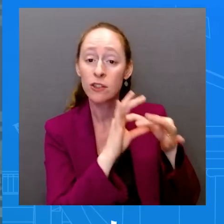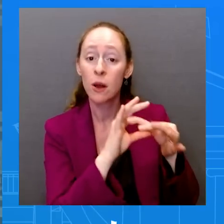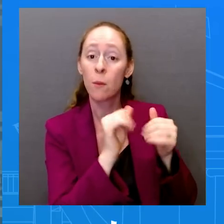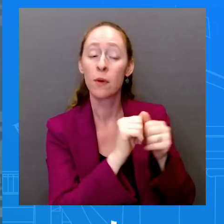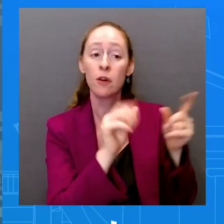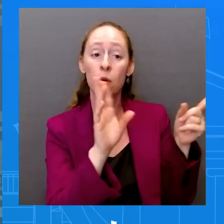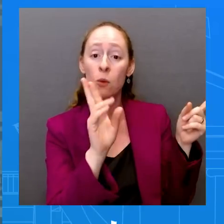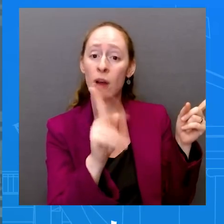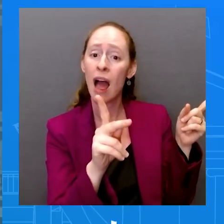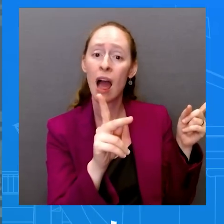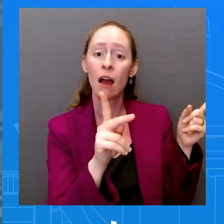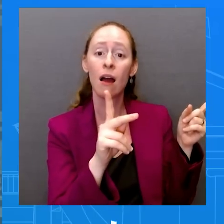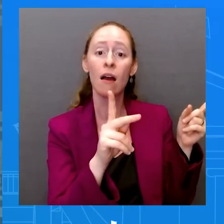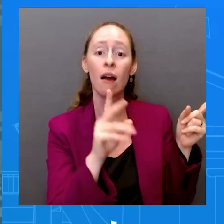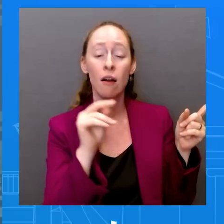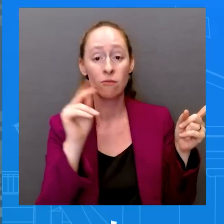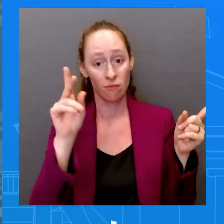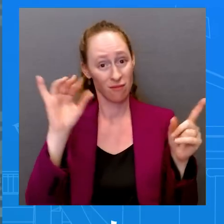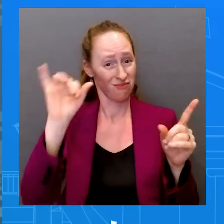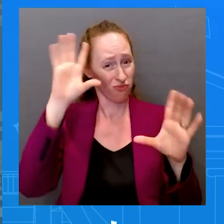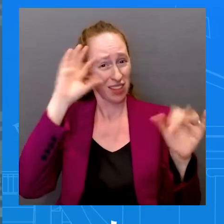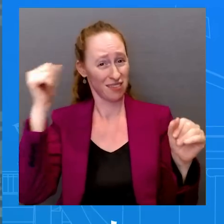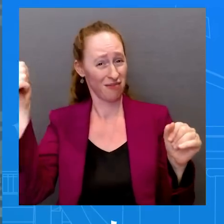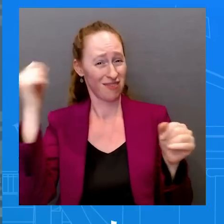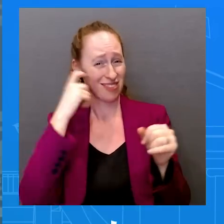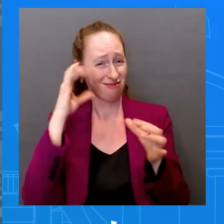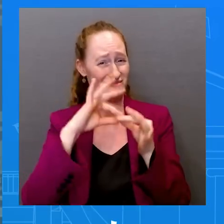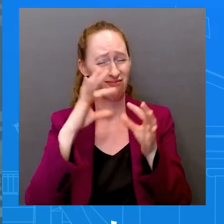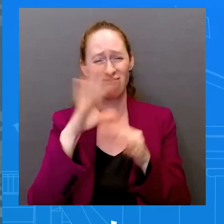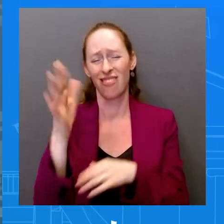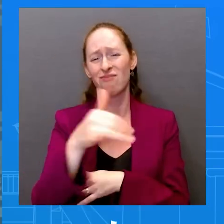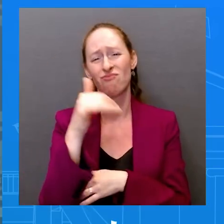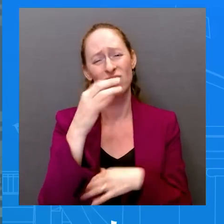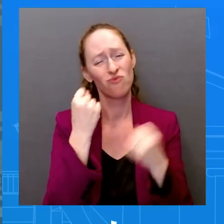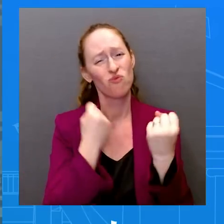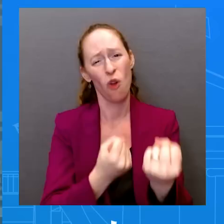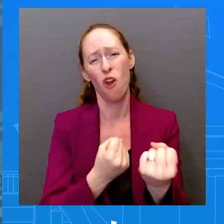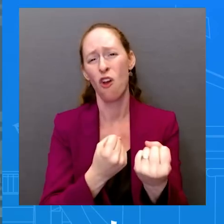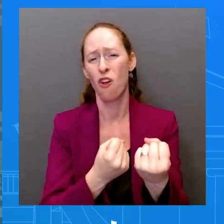has grown stronger and stronger. And it is one of our --